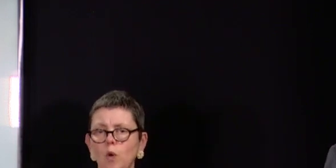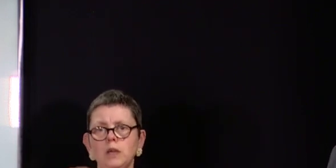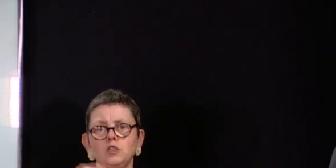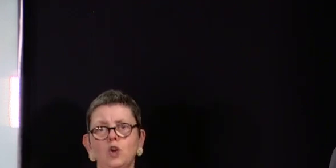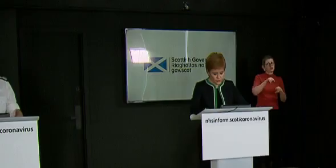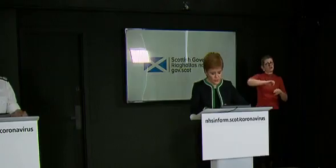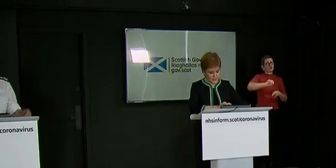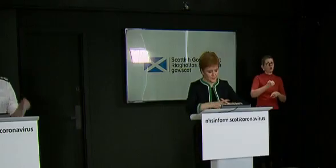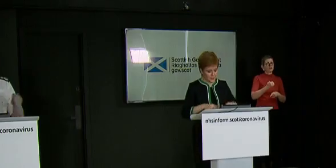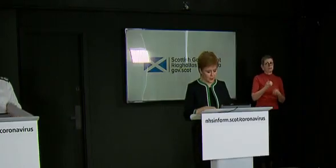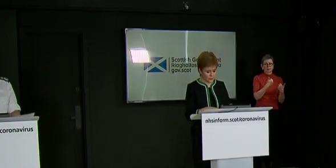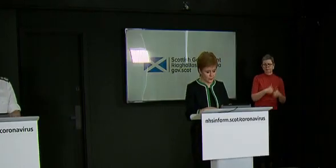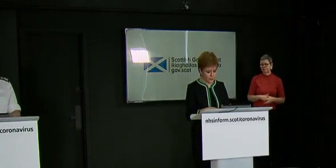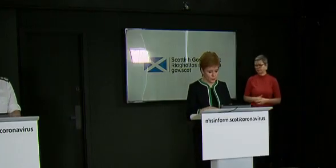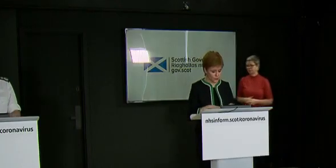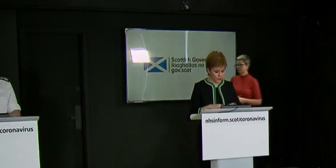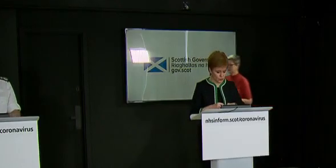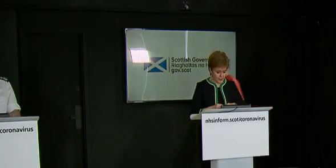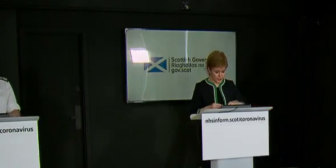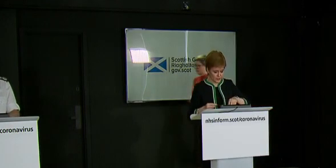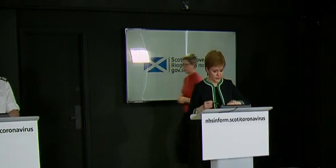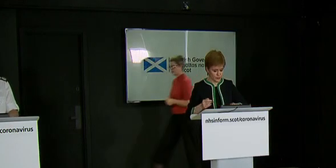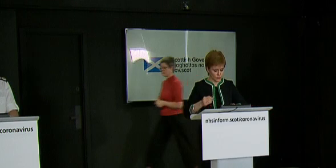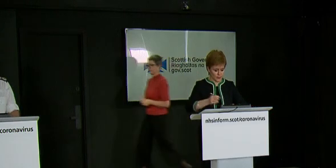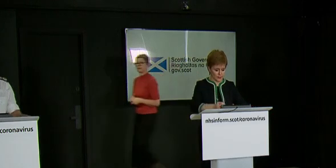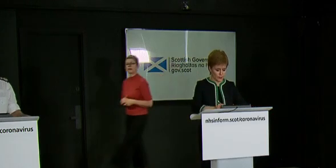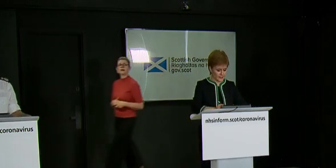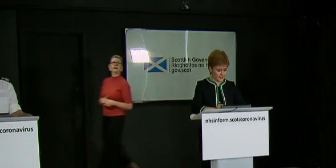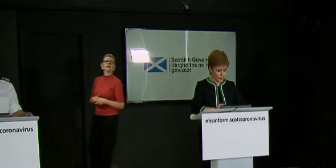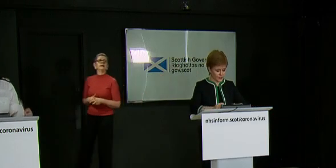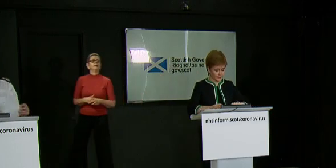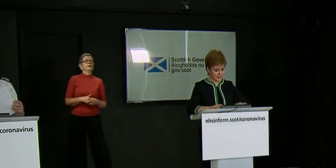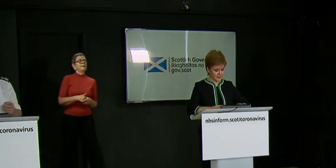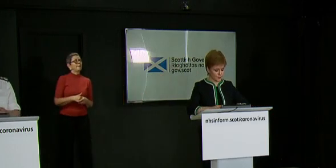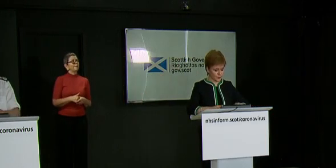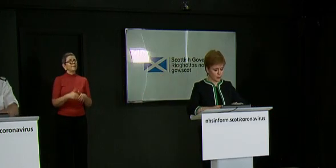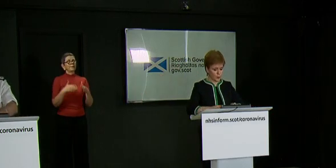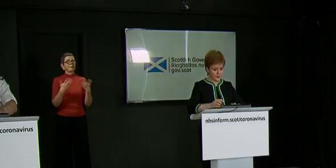I'll now go to journalists who are online to ask questions starting with Colin Wight